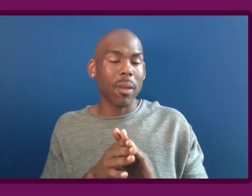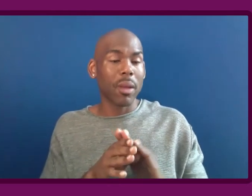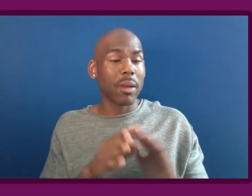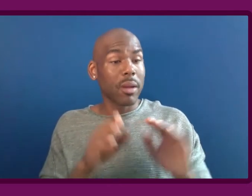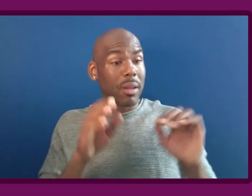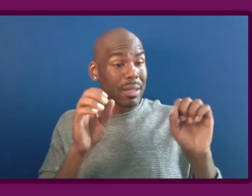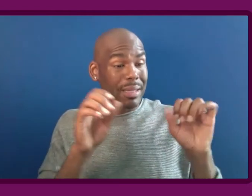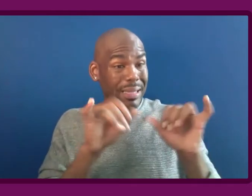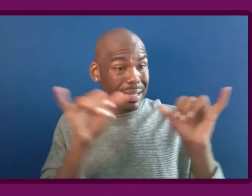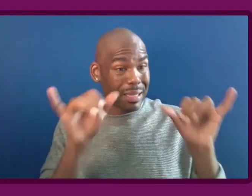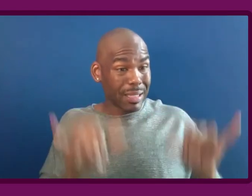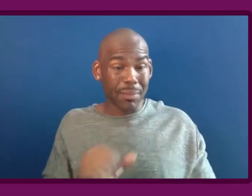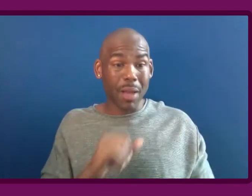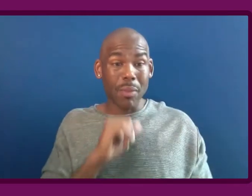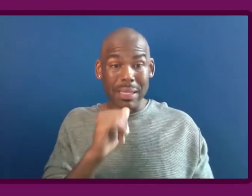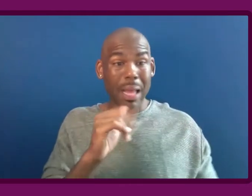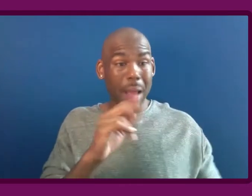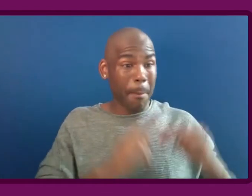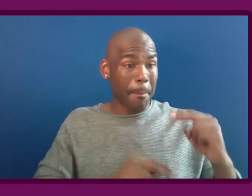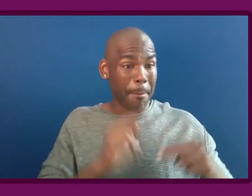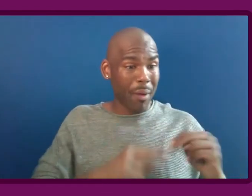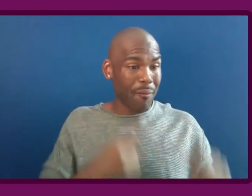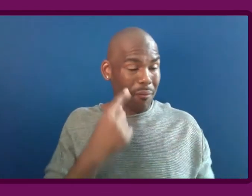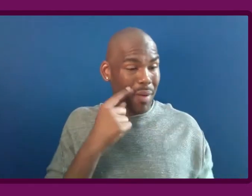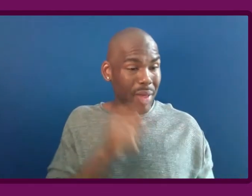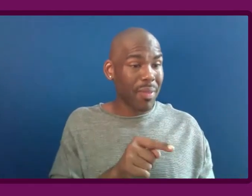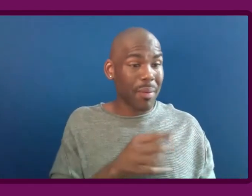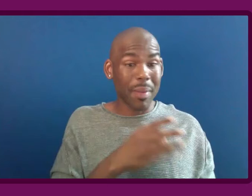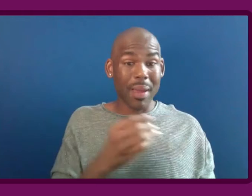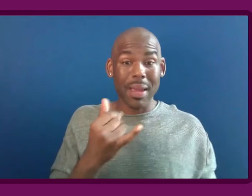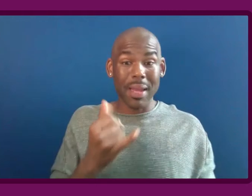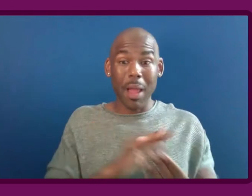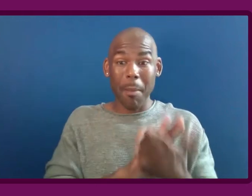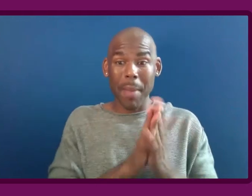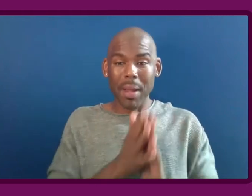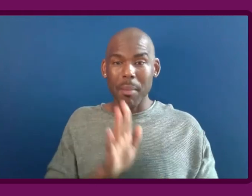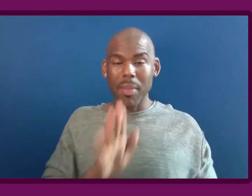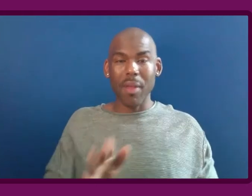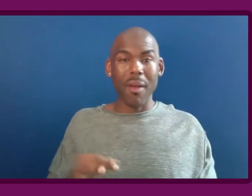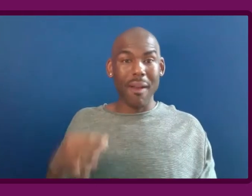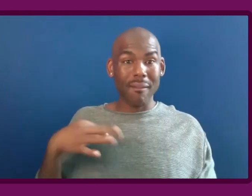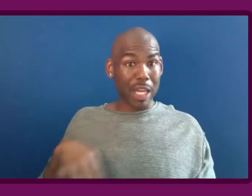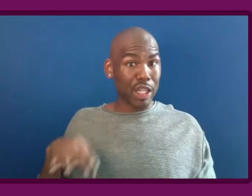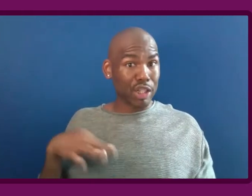the system that wasn't built for them, which in the end becomes their competitive advantage."